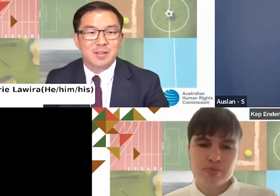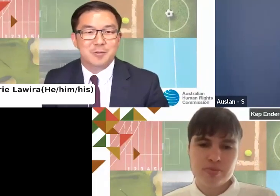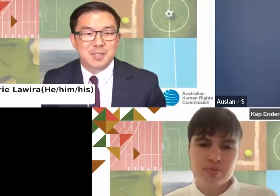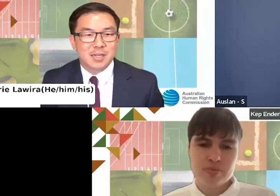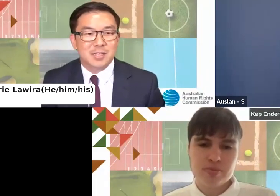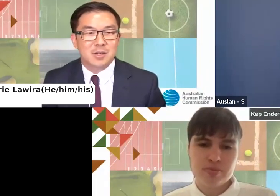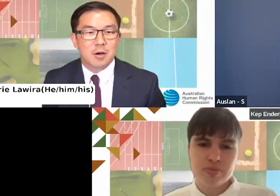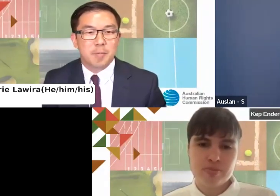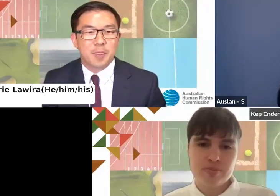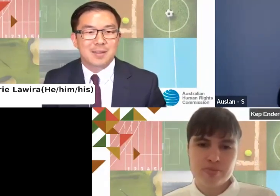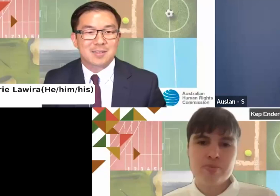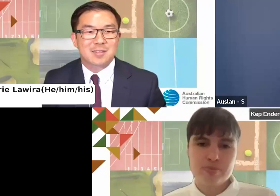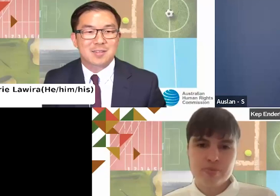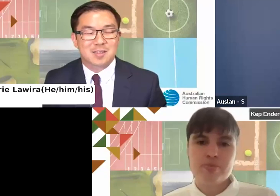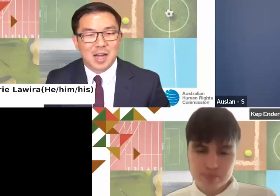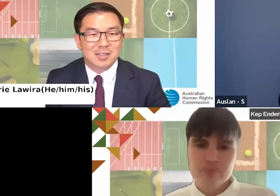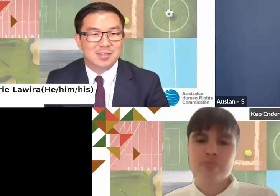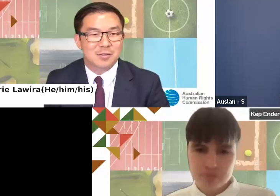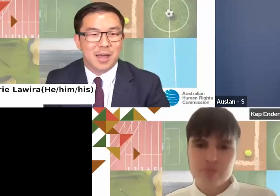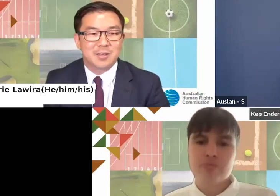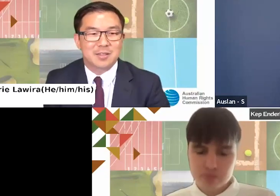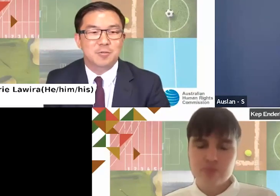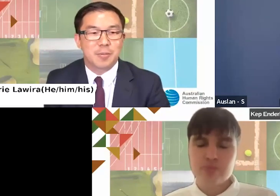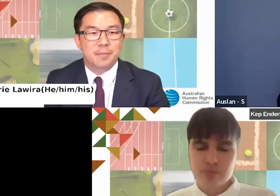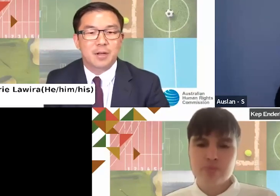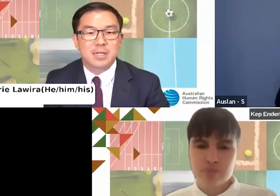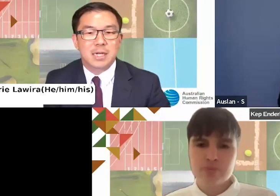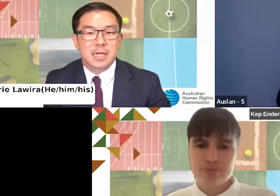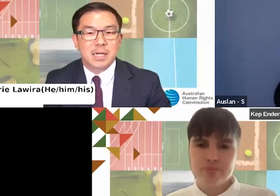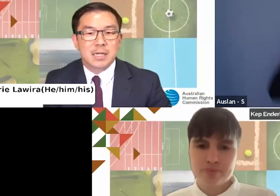So that was ten years ago. But that's the scars are still there. You still remember it.